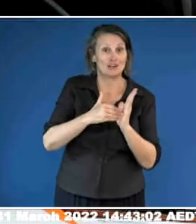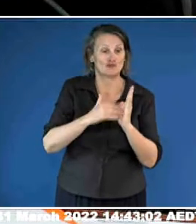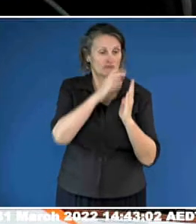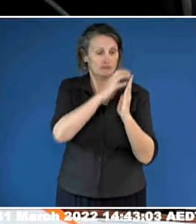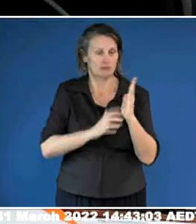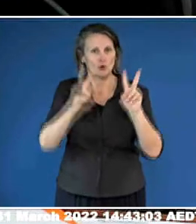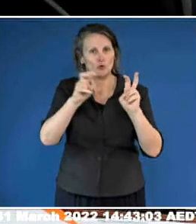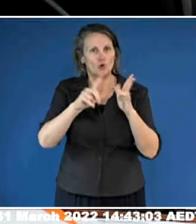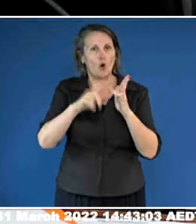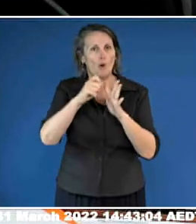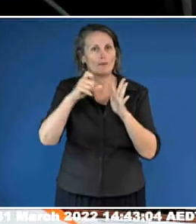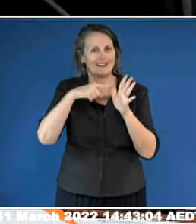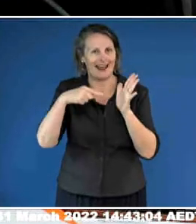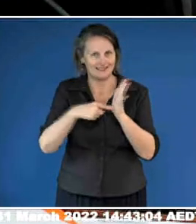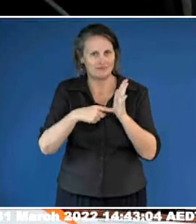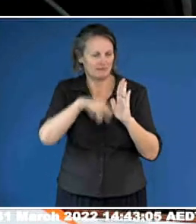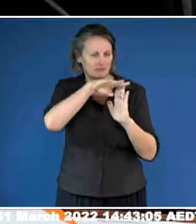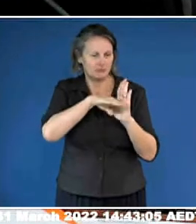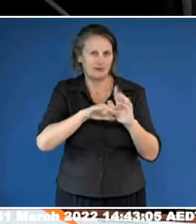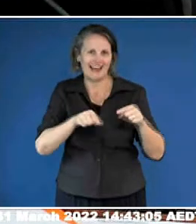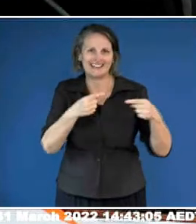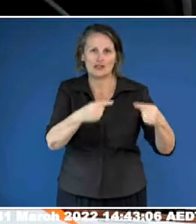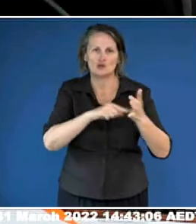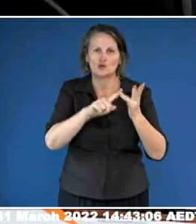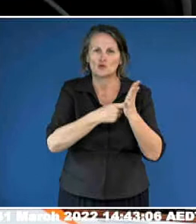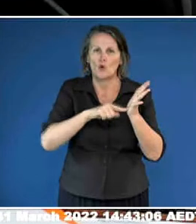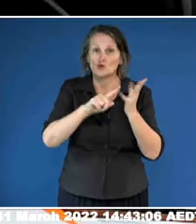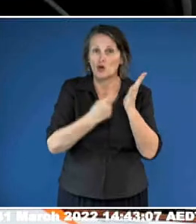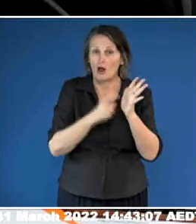about closed settings, you would look at group homes as a form of close setting.